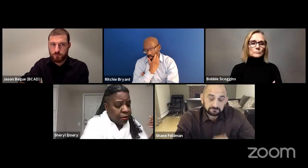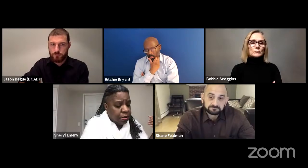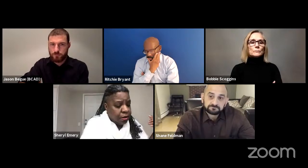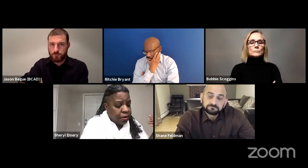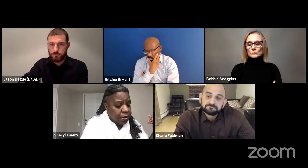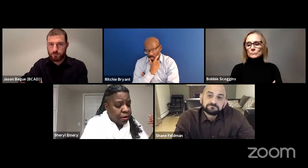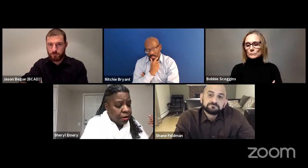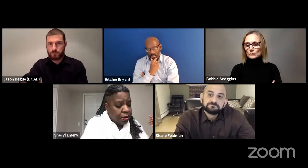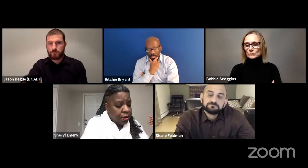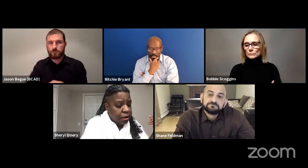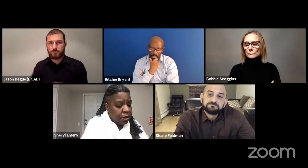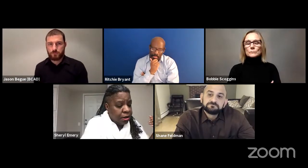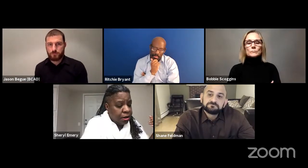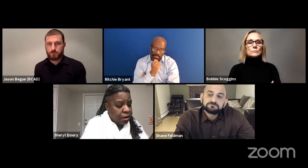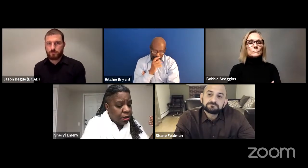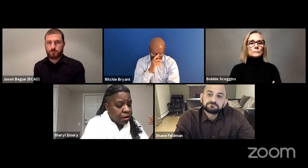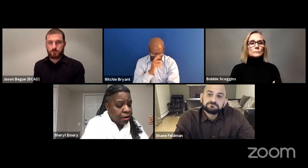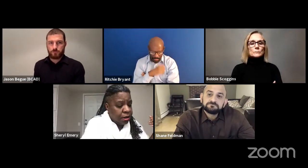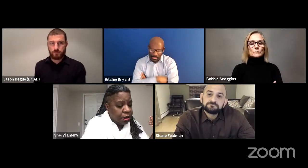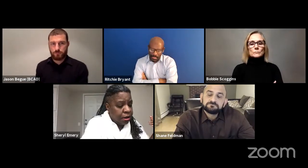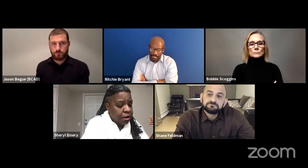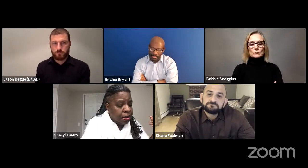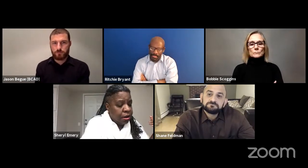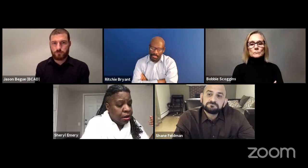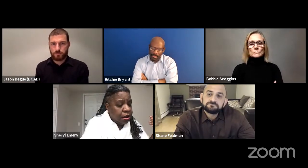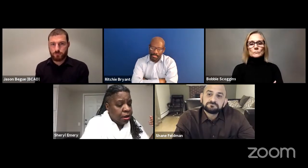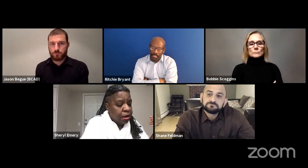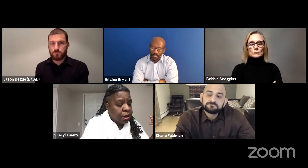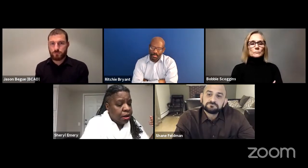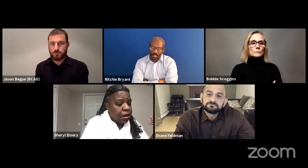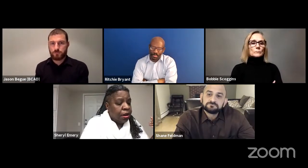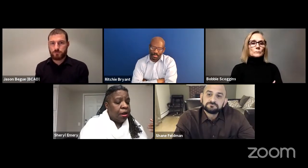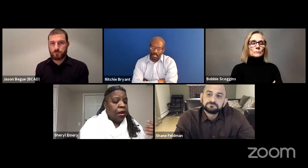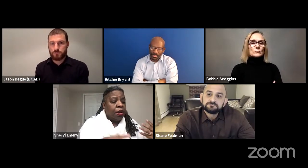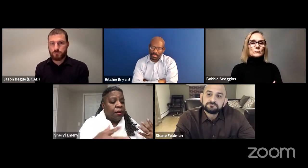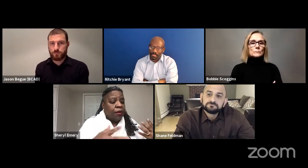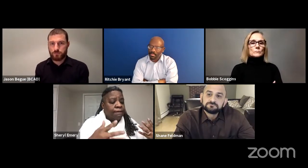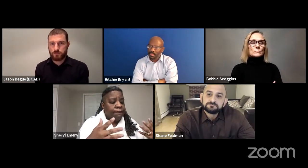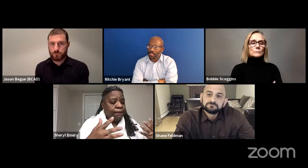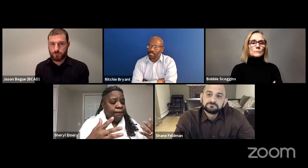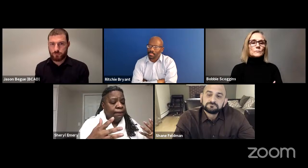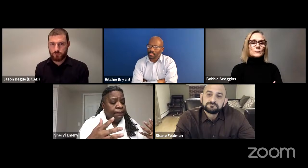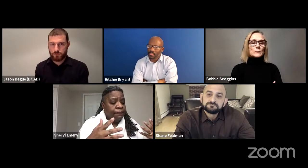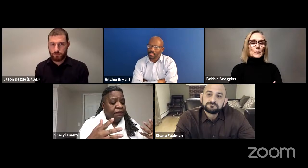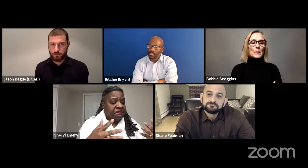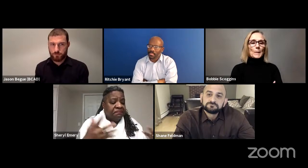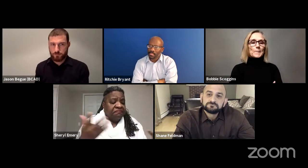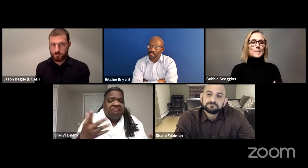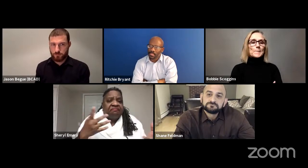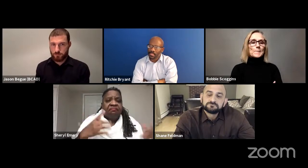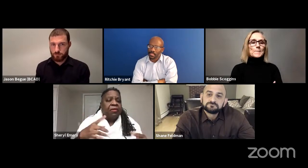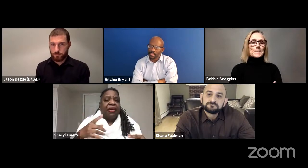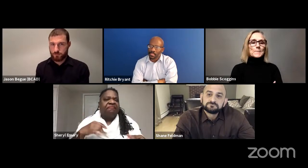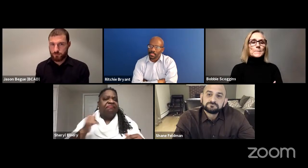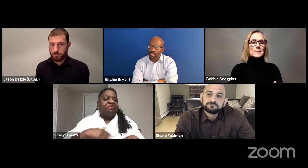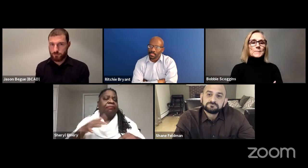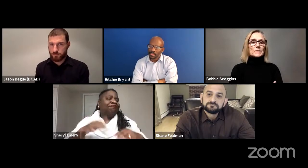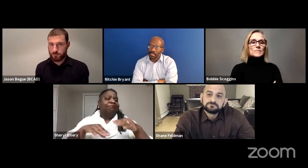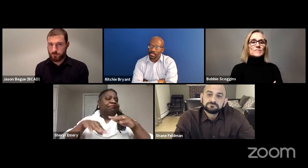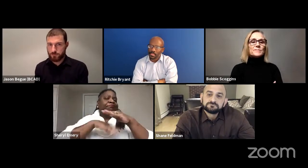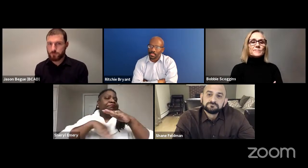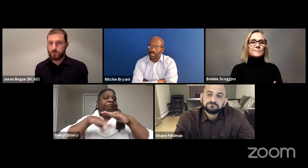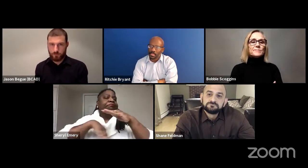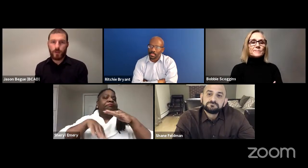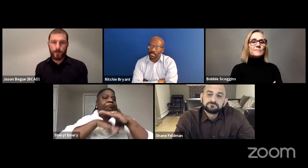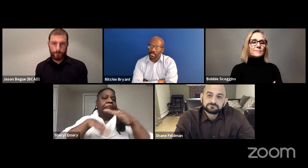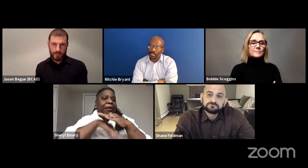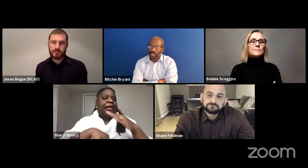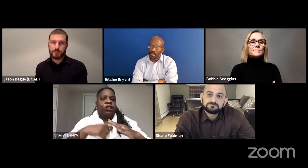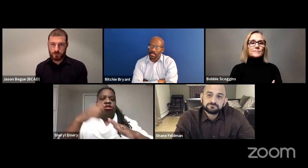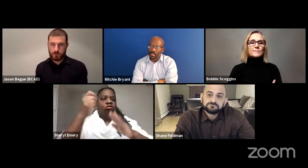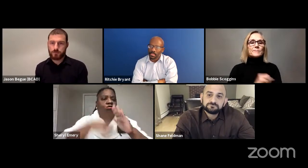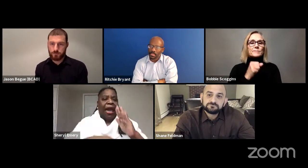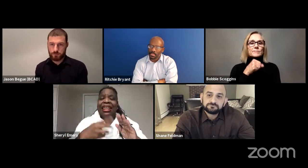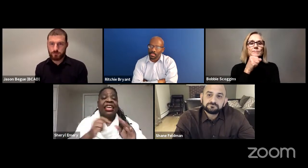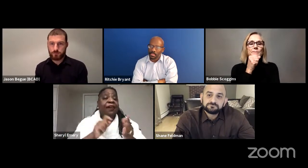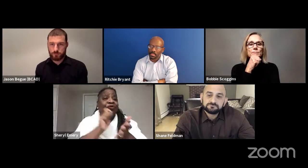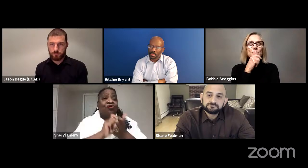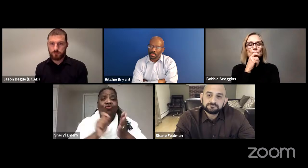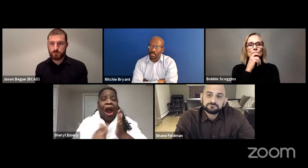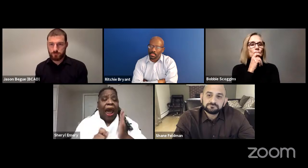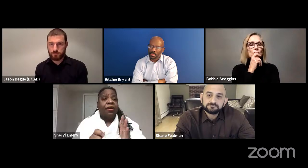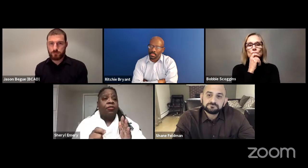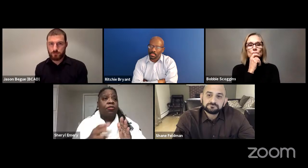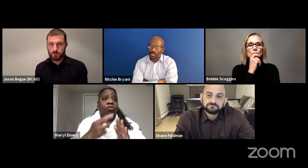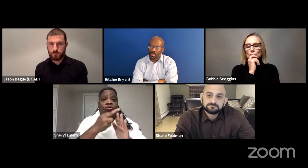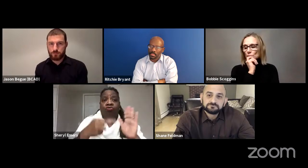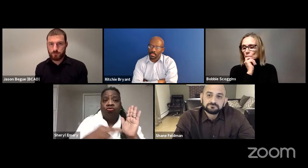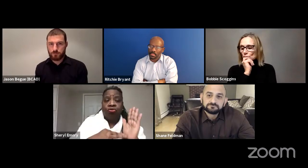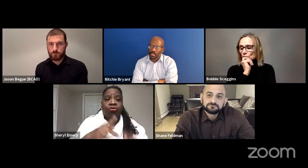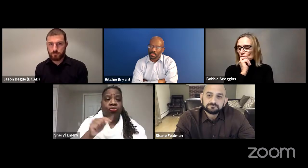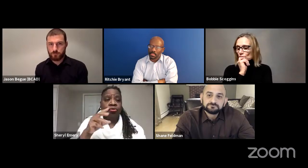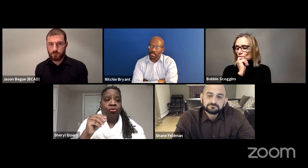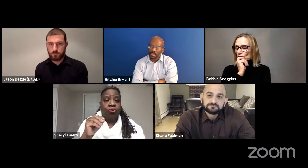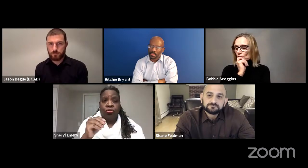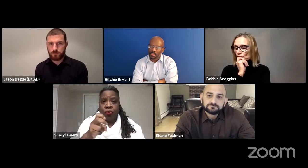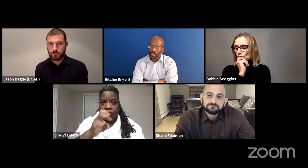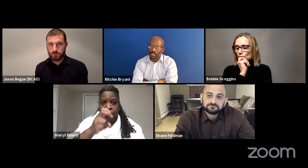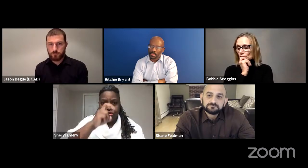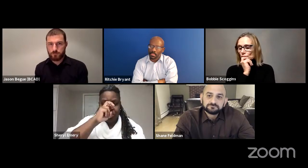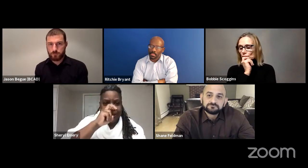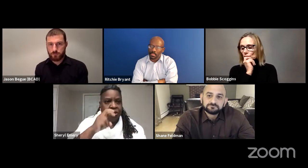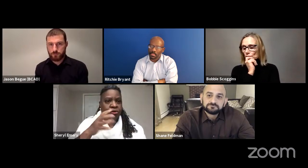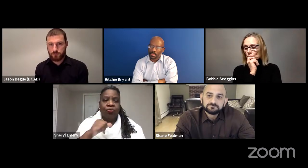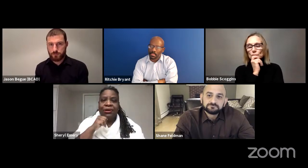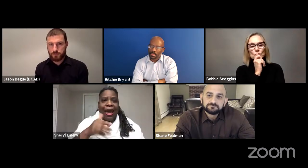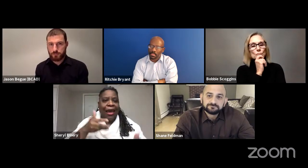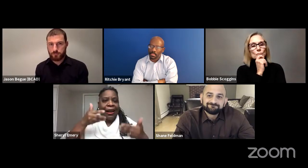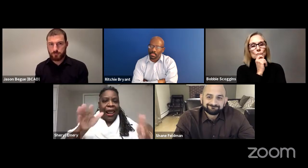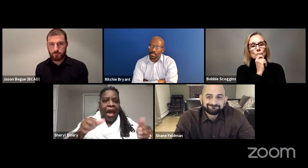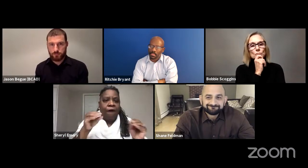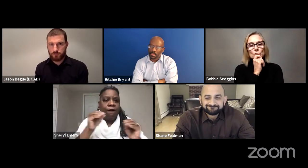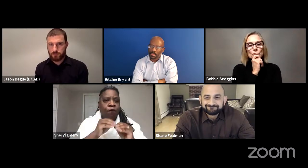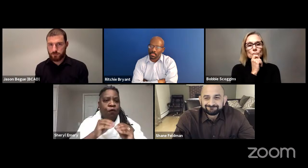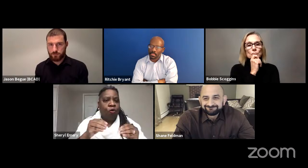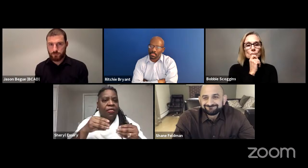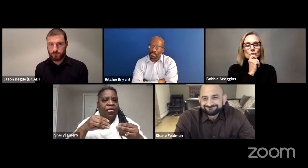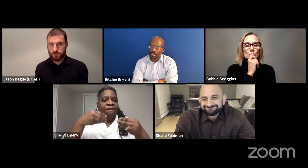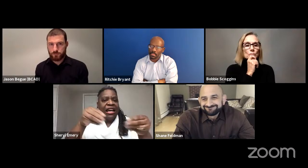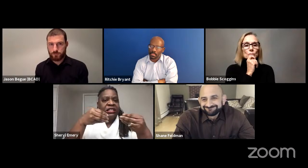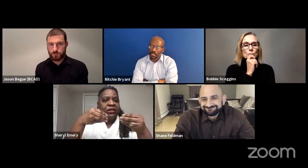permitted. Let me see here. I mean, a basic draft of regulation, if it's too strict, it